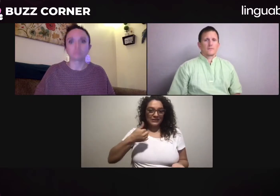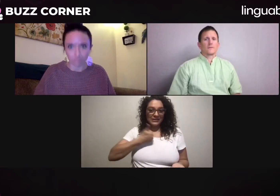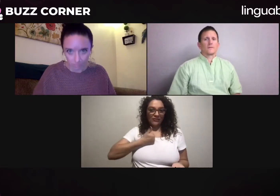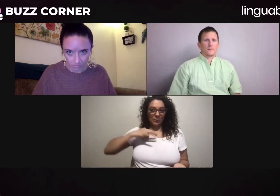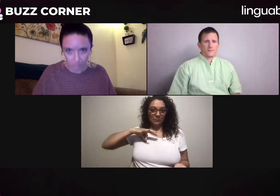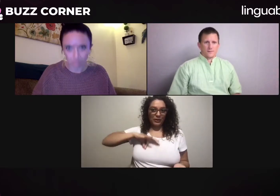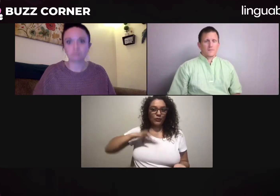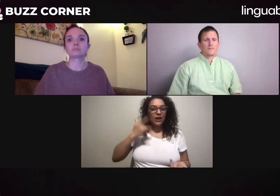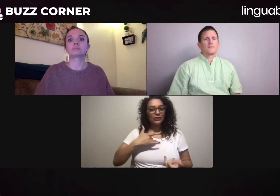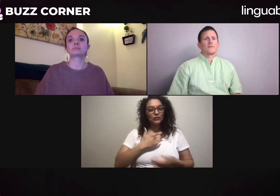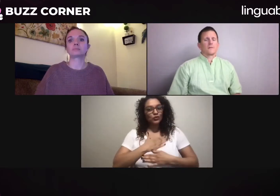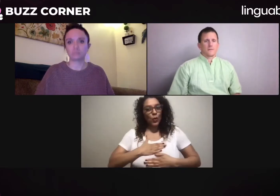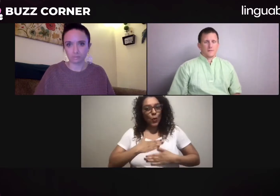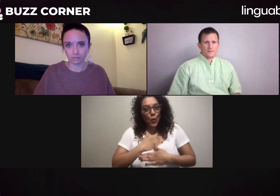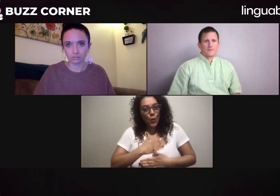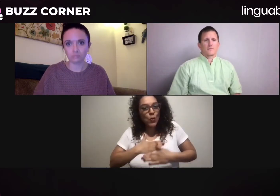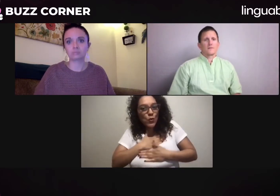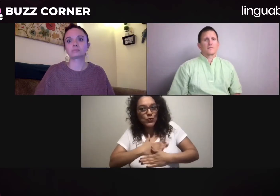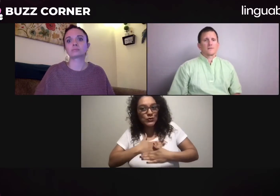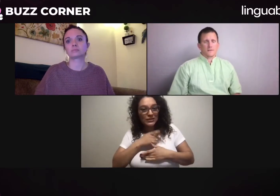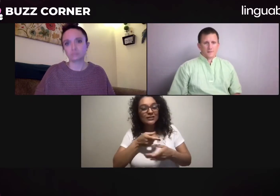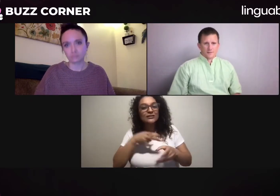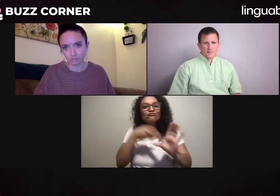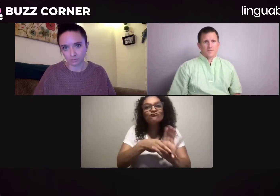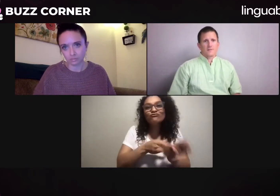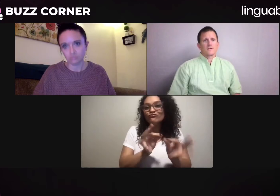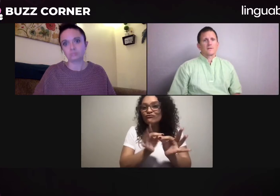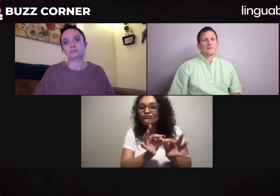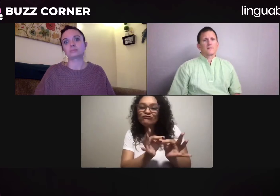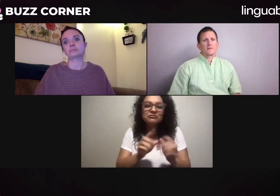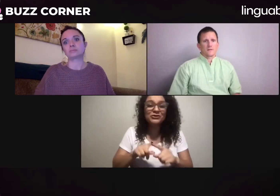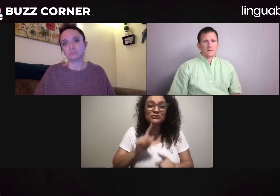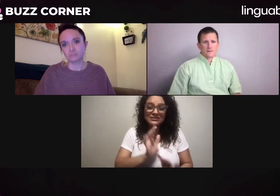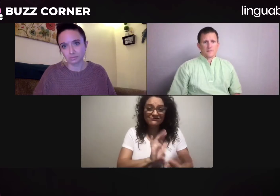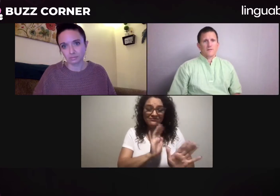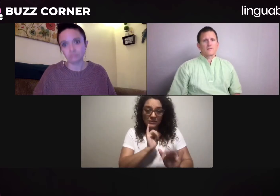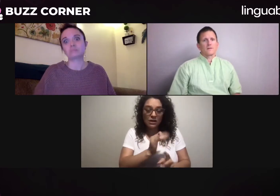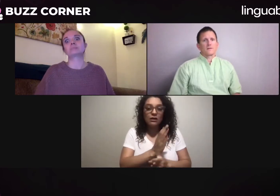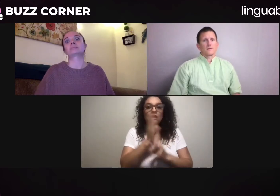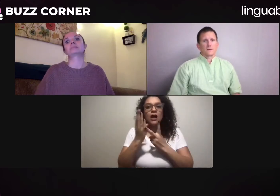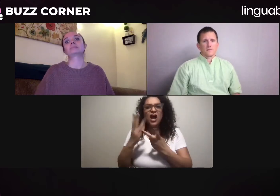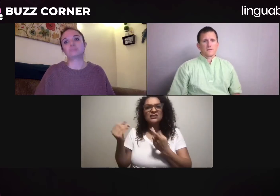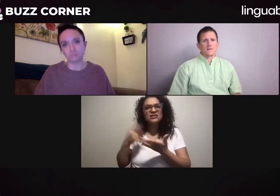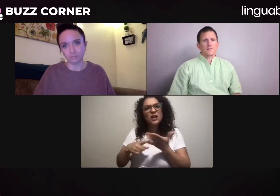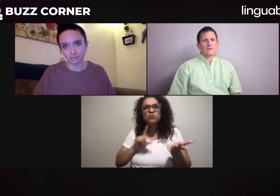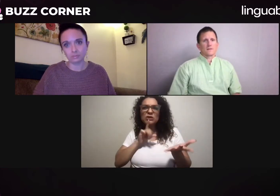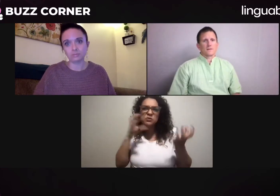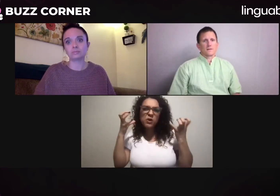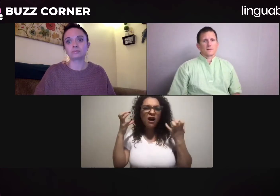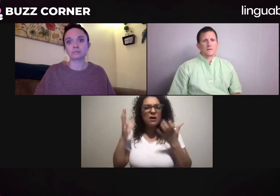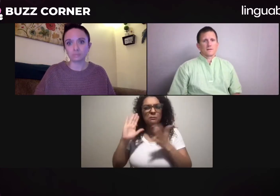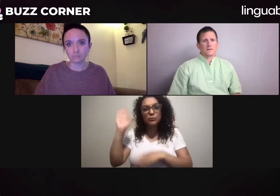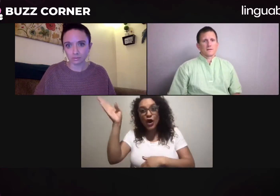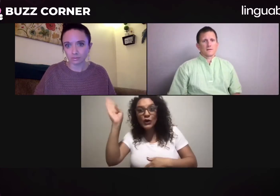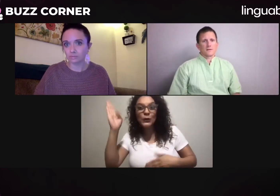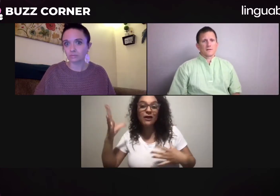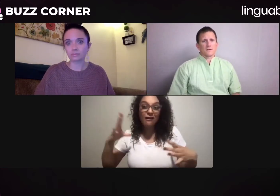and they're working with children, even though they may not be qualified, but they're reaping the benefit of their personal enjoyment